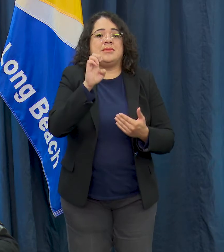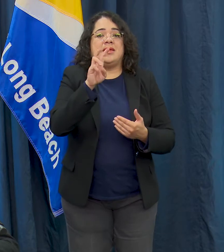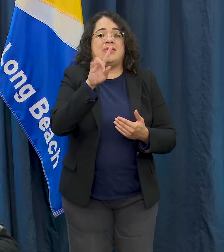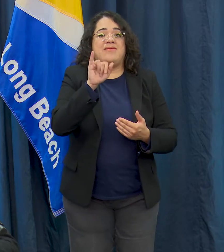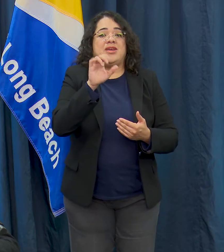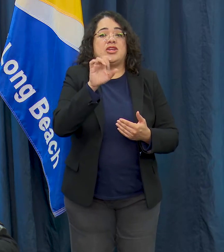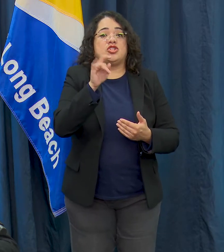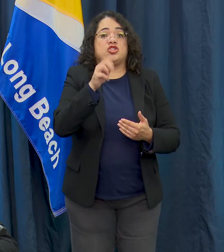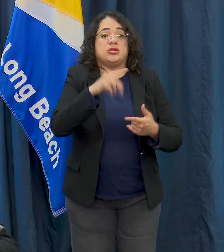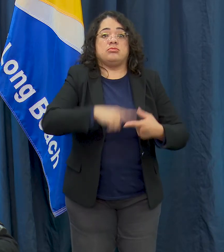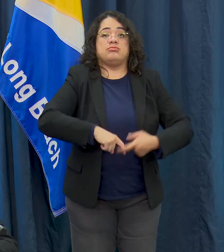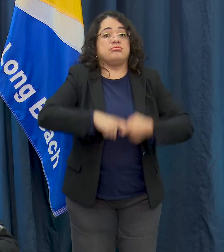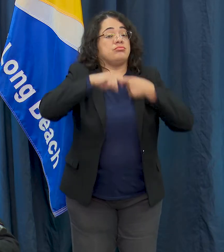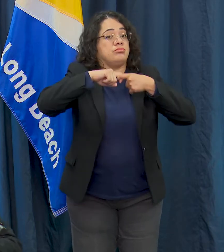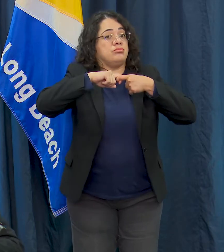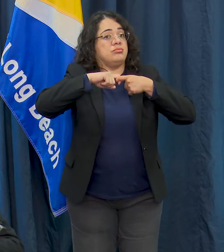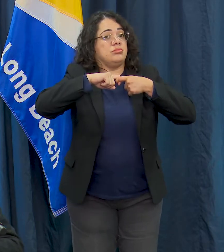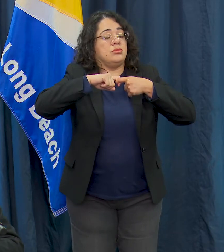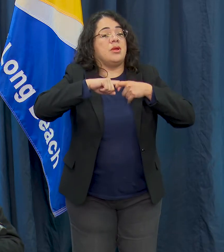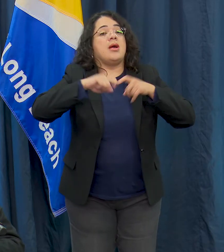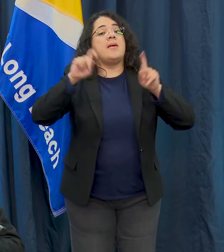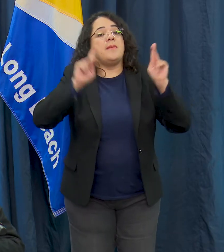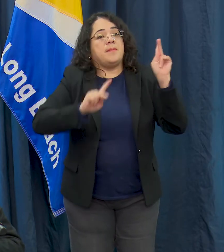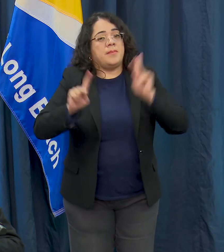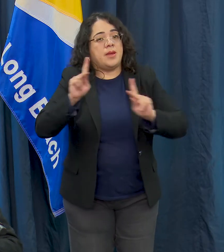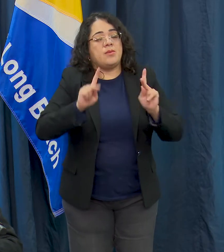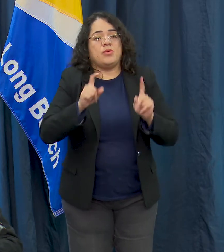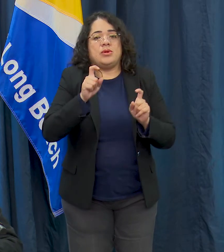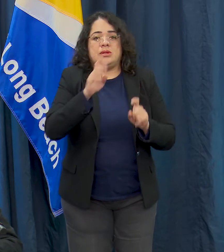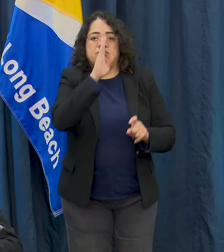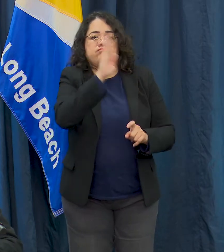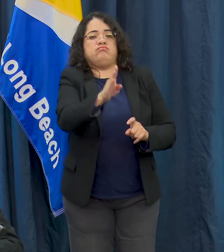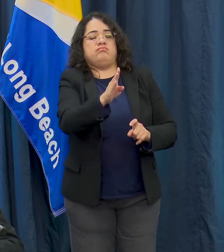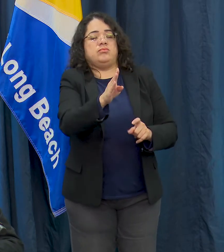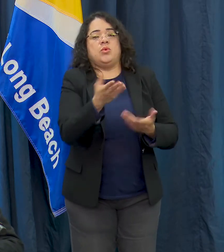there's other things are in place, people need direct resources and I think a lot